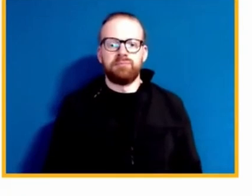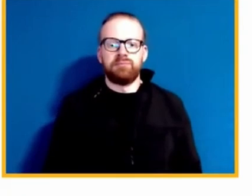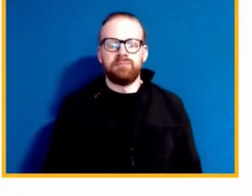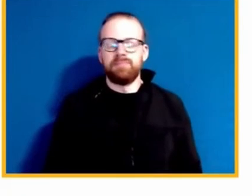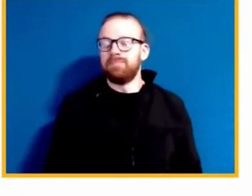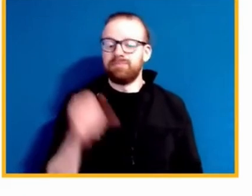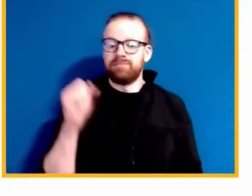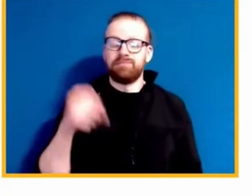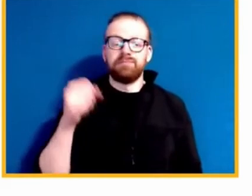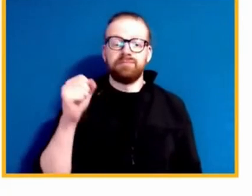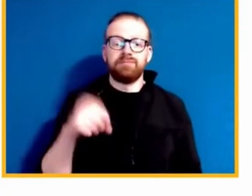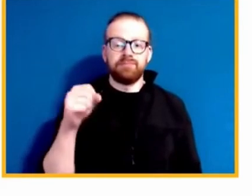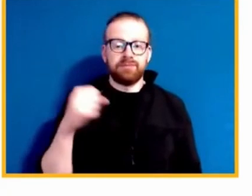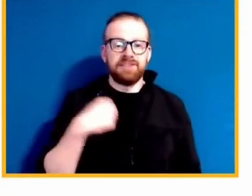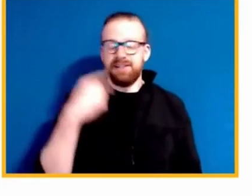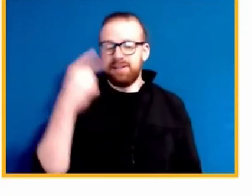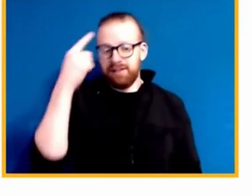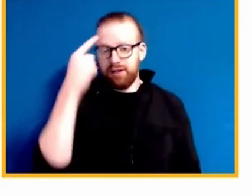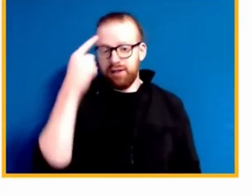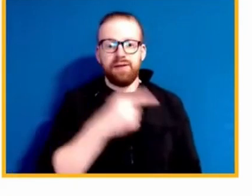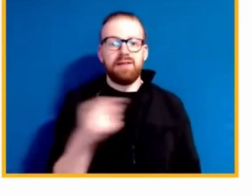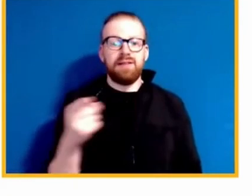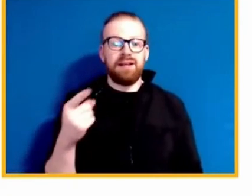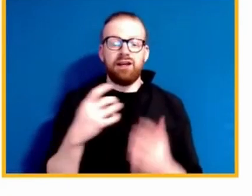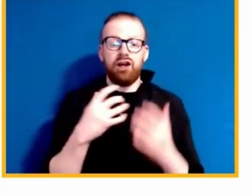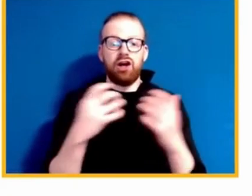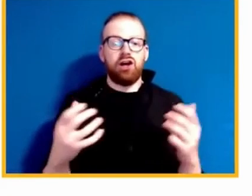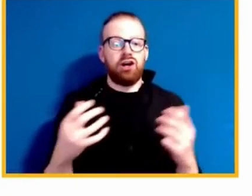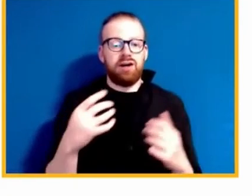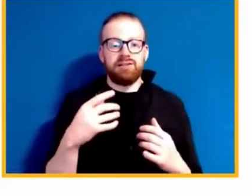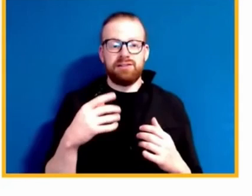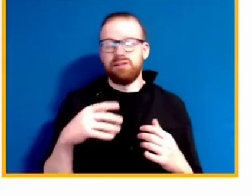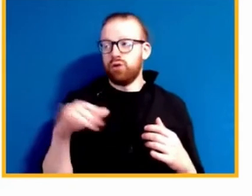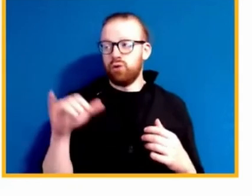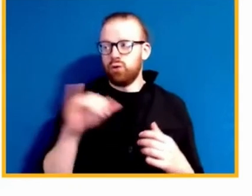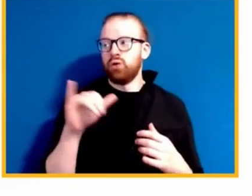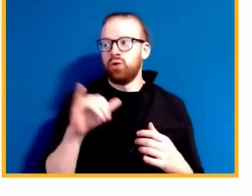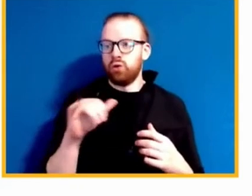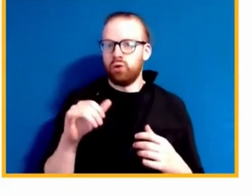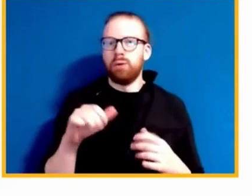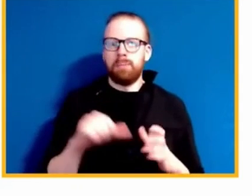[Zeke] Absolutely, and I think the rest of the crowd can't say that they're not impressed when it comes to both that,